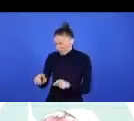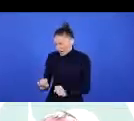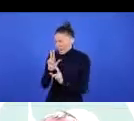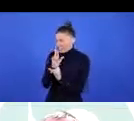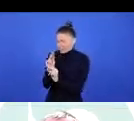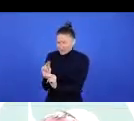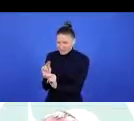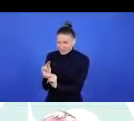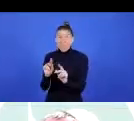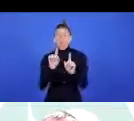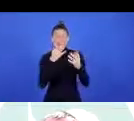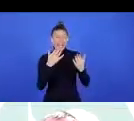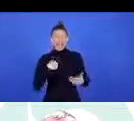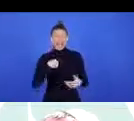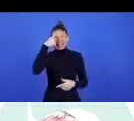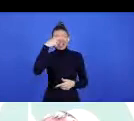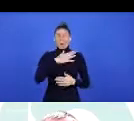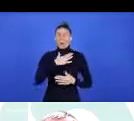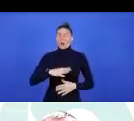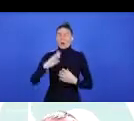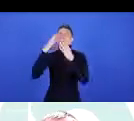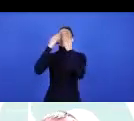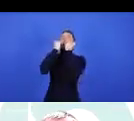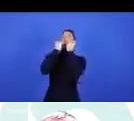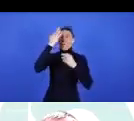would wish I could speak when I was younger. But now